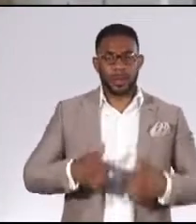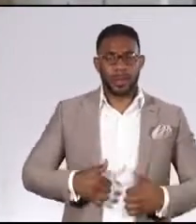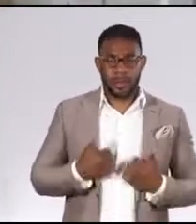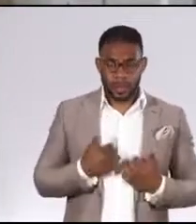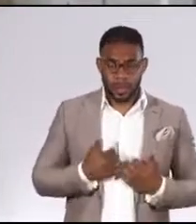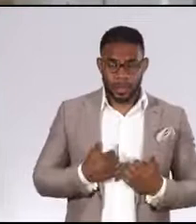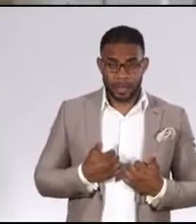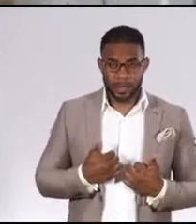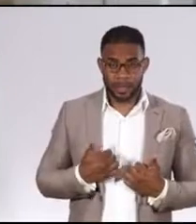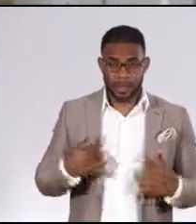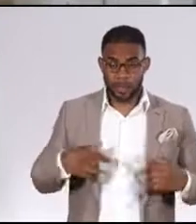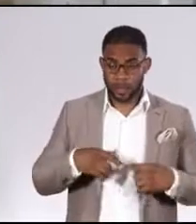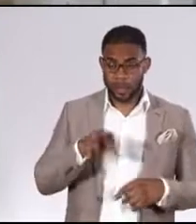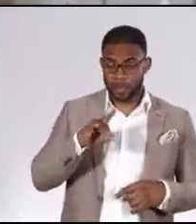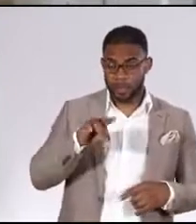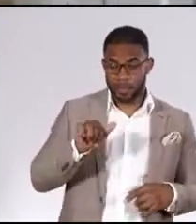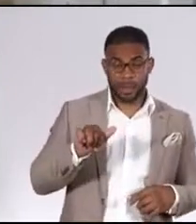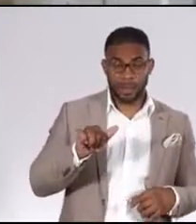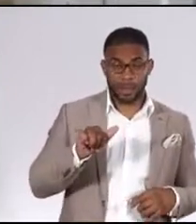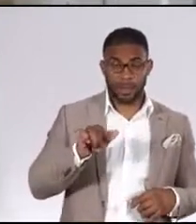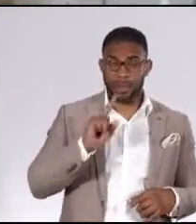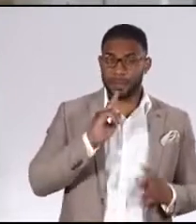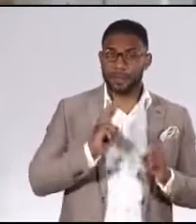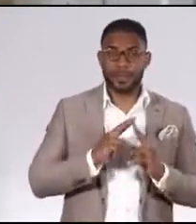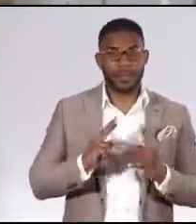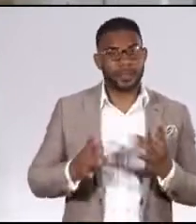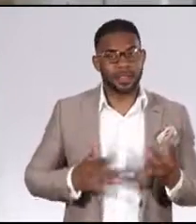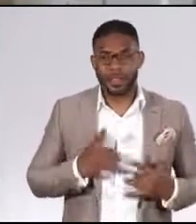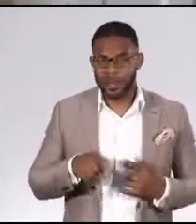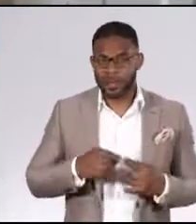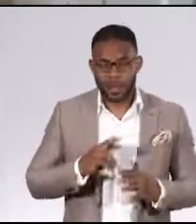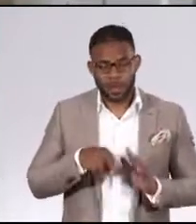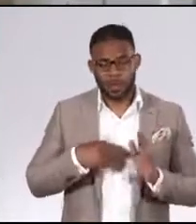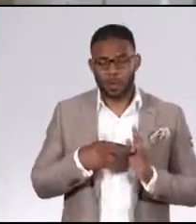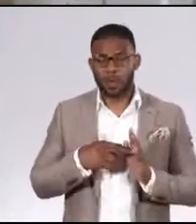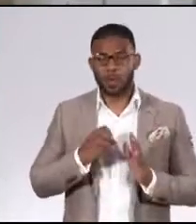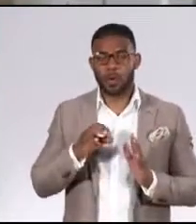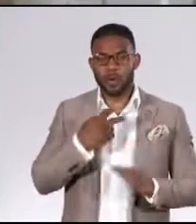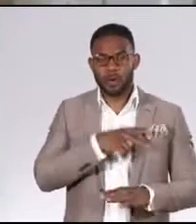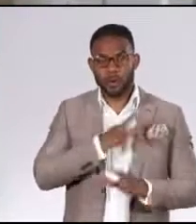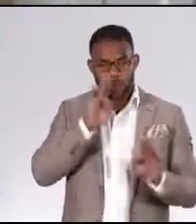we at the fda are very excited about the role of patient focused drug development.